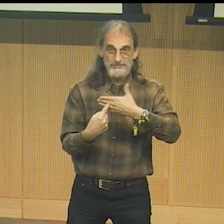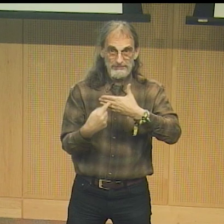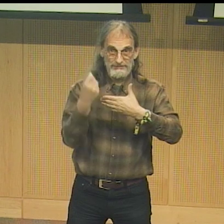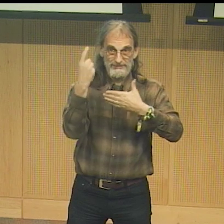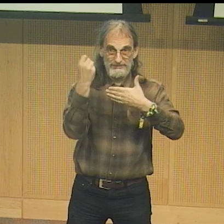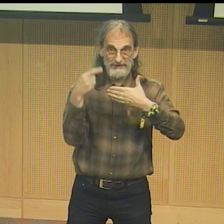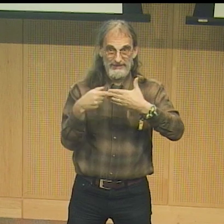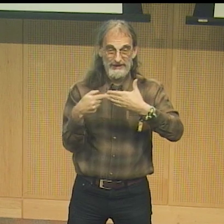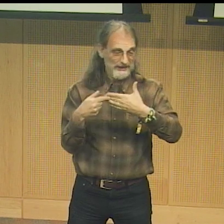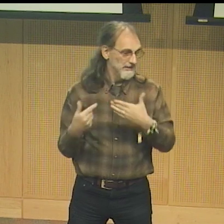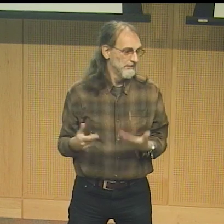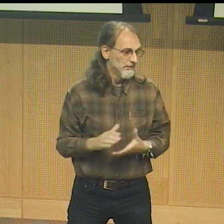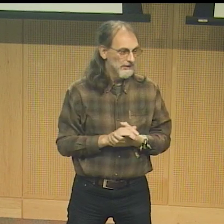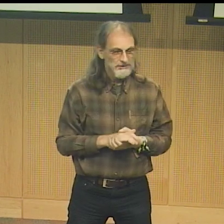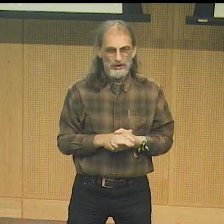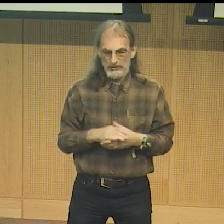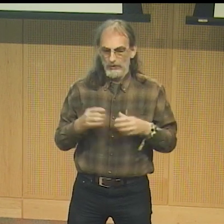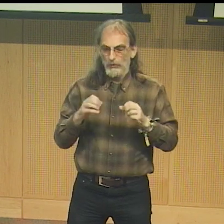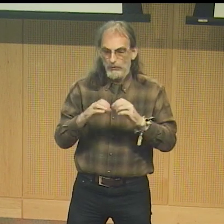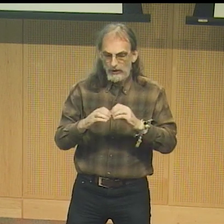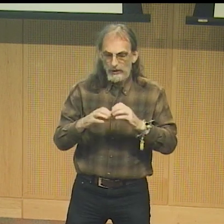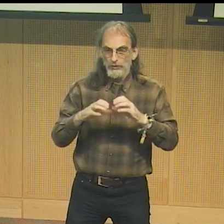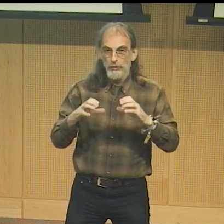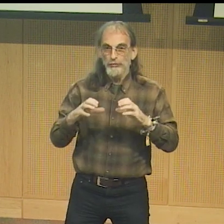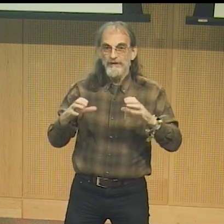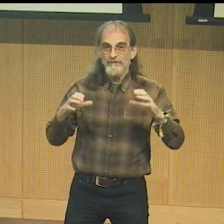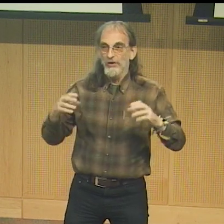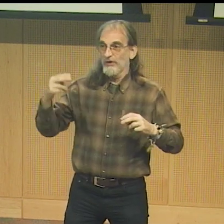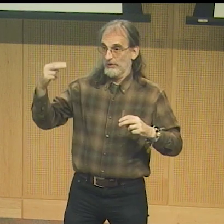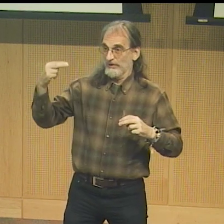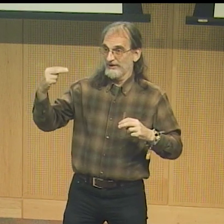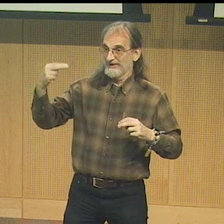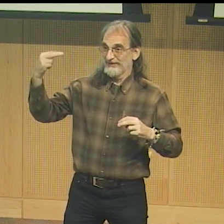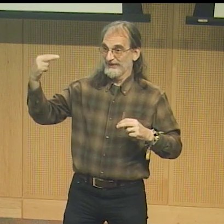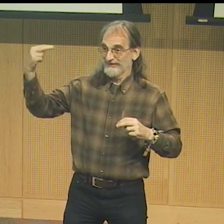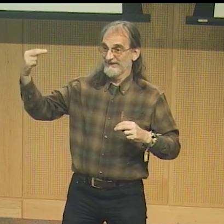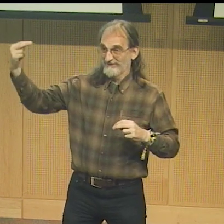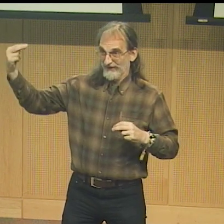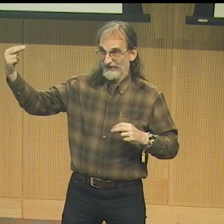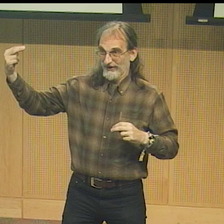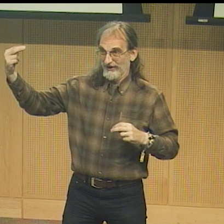And so, as we move out from those limiting dimensions,